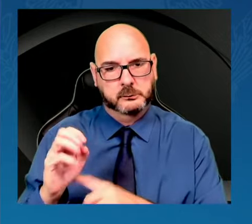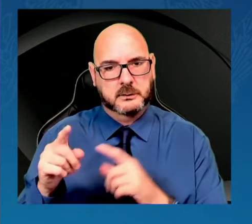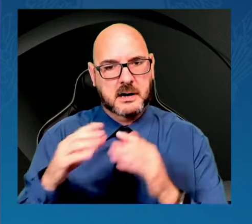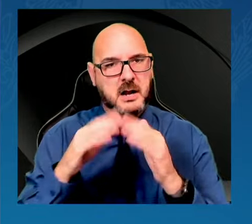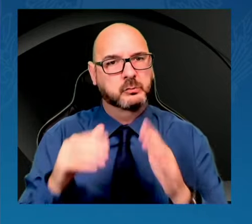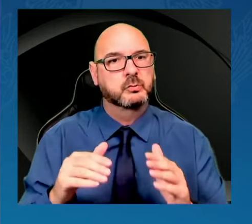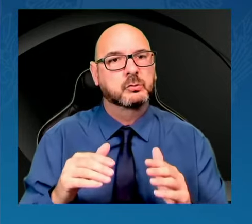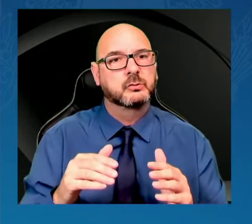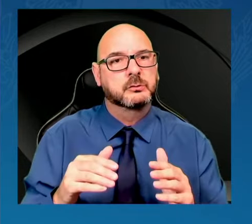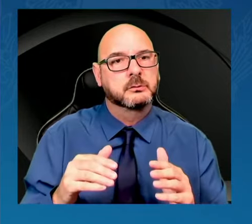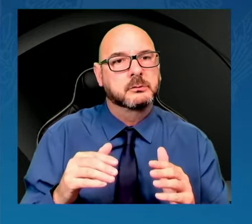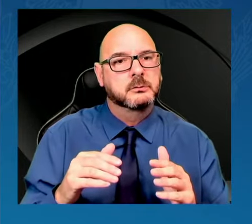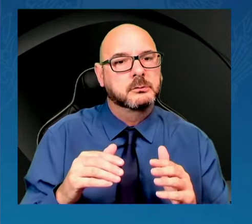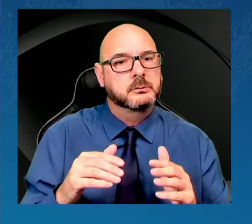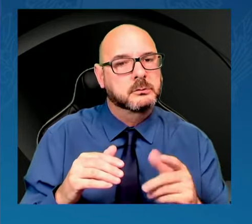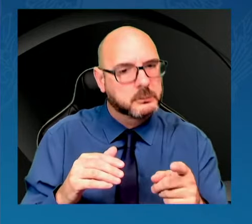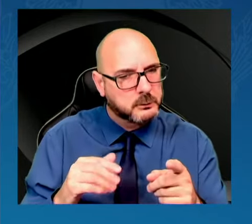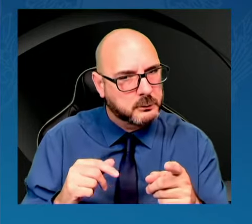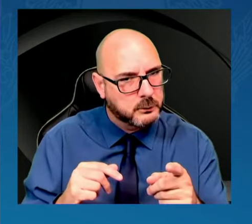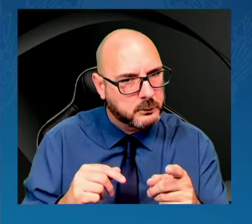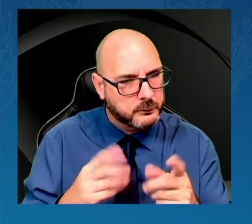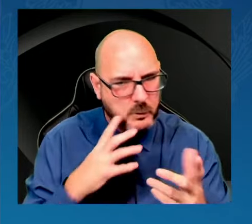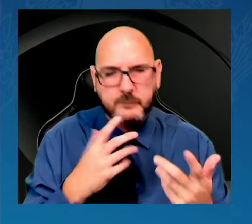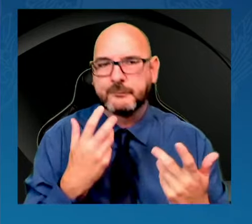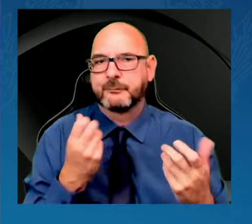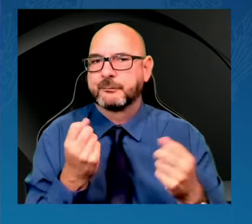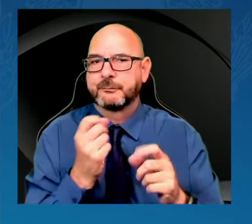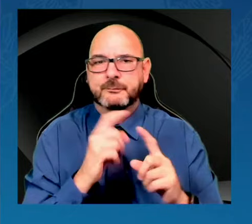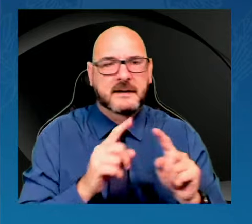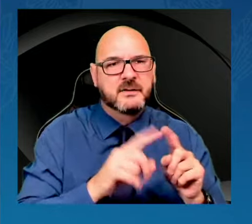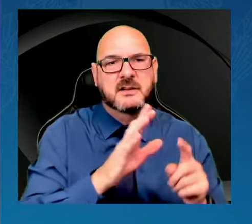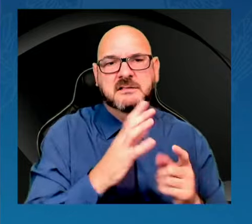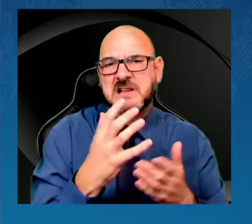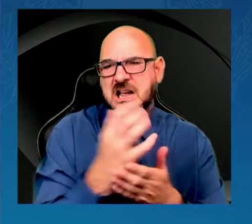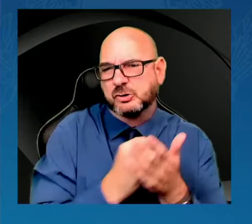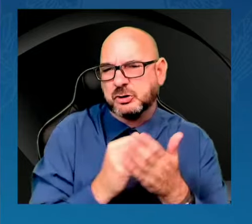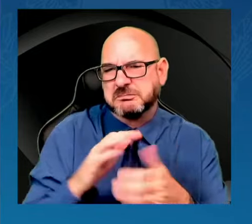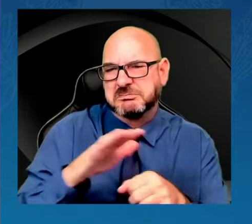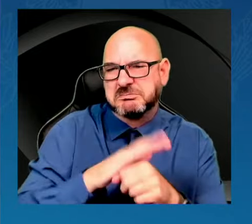And not surprising, there -- that community was also the --